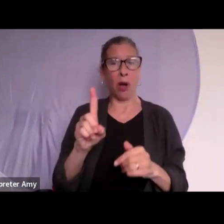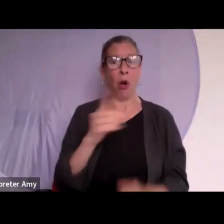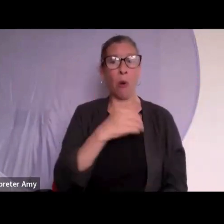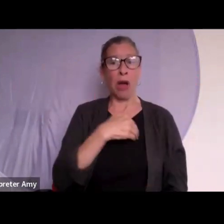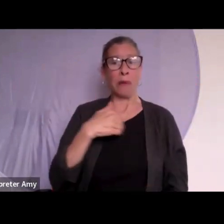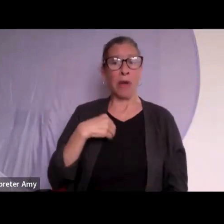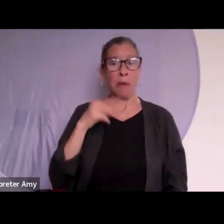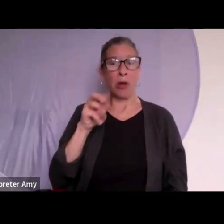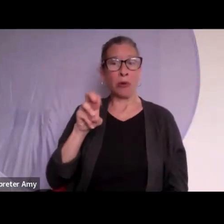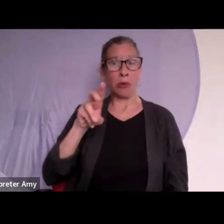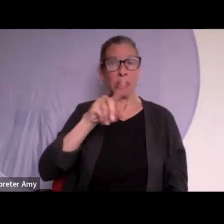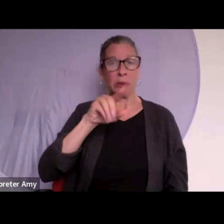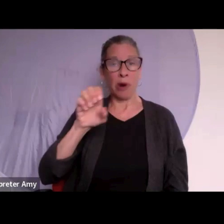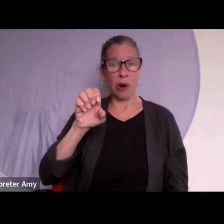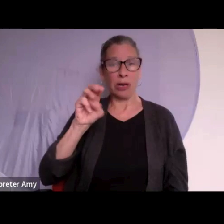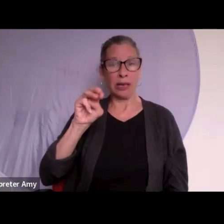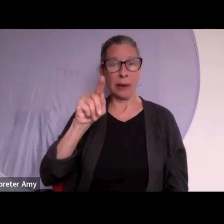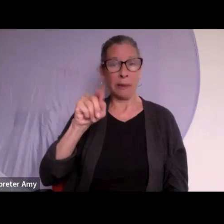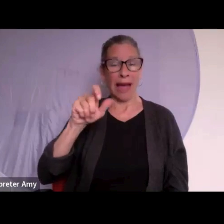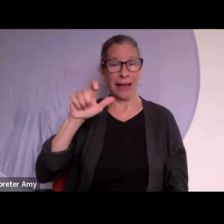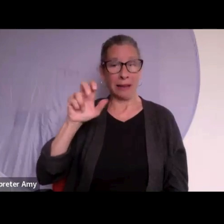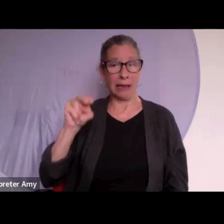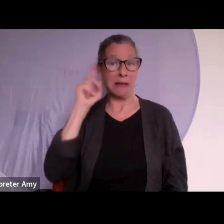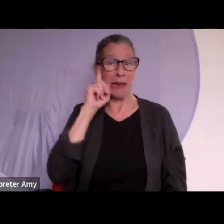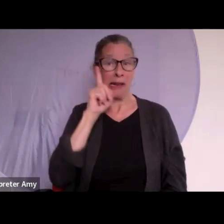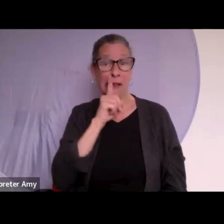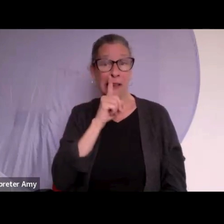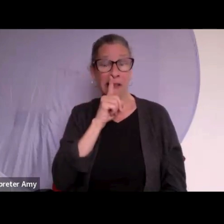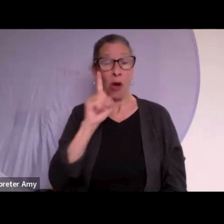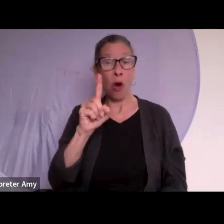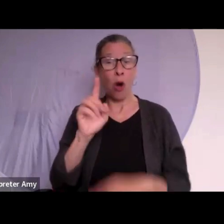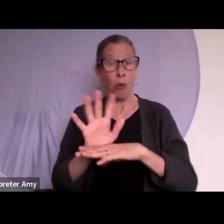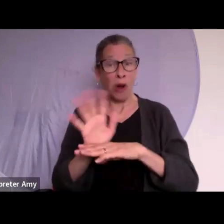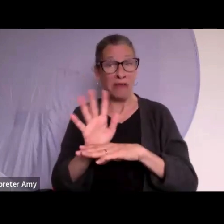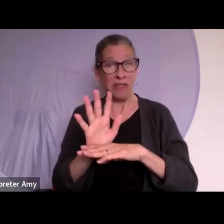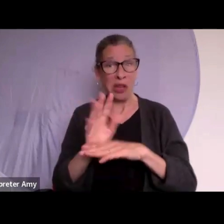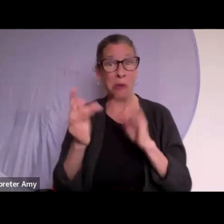deaf. And one of the films, the technology didn't work and the